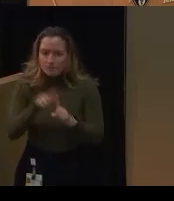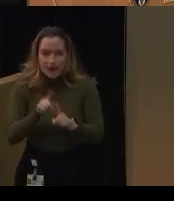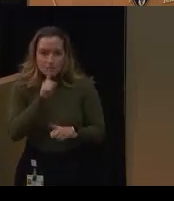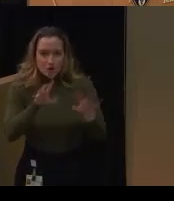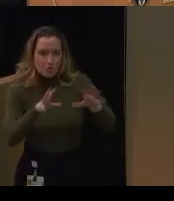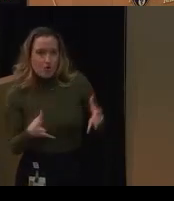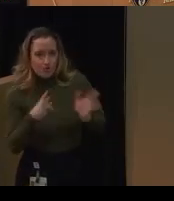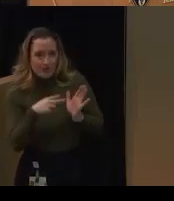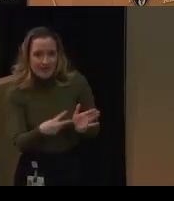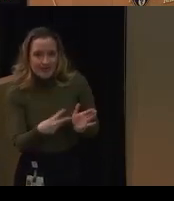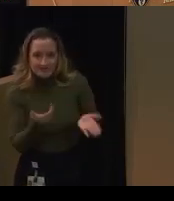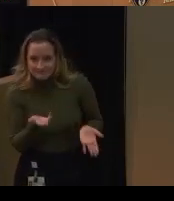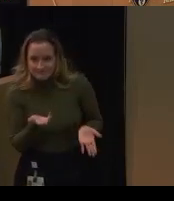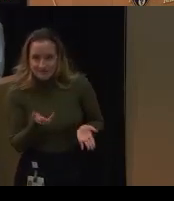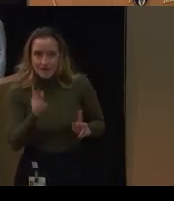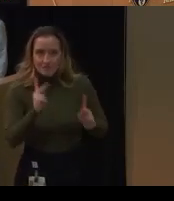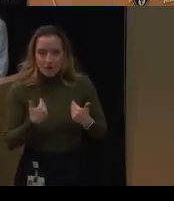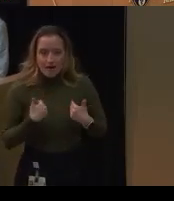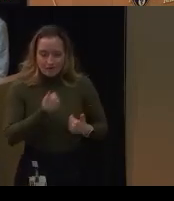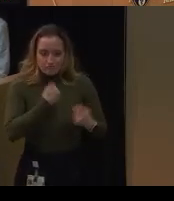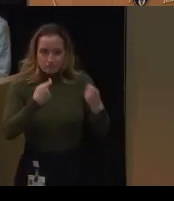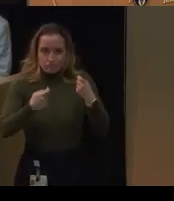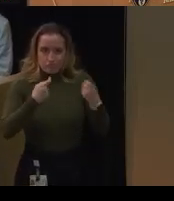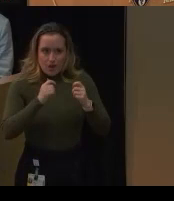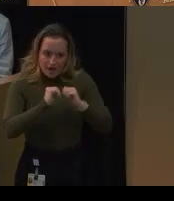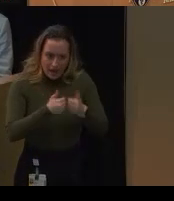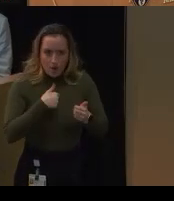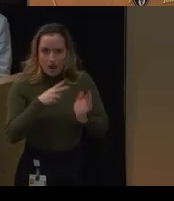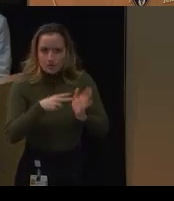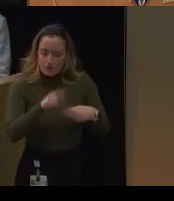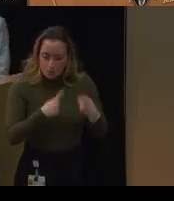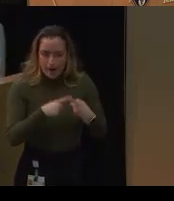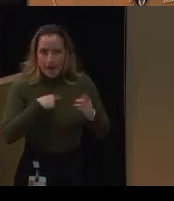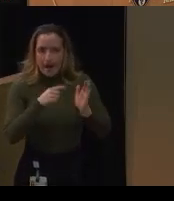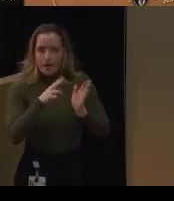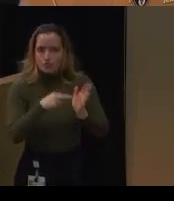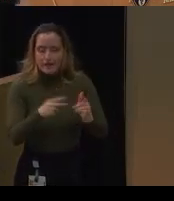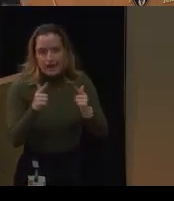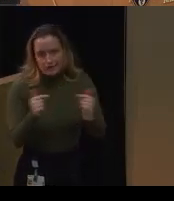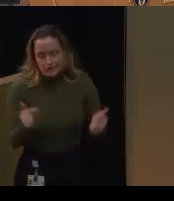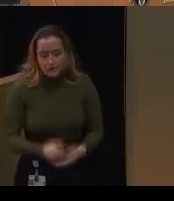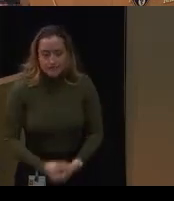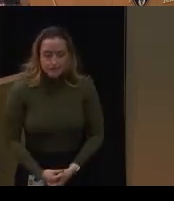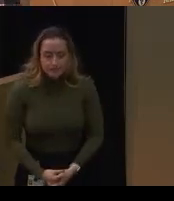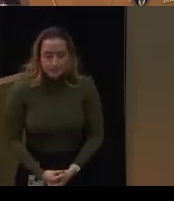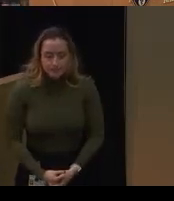agency over what they're reading the context in which they're reading Etc so we thought it would